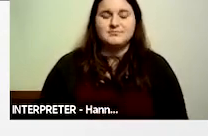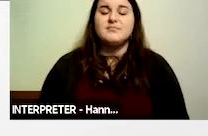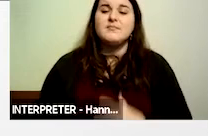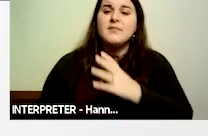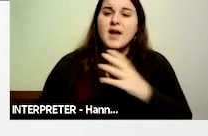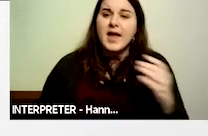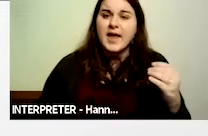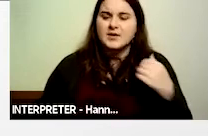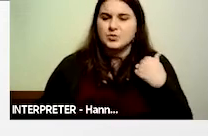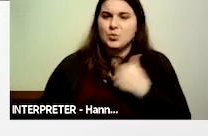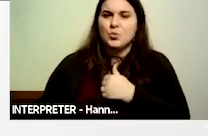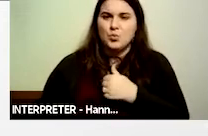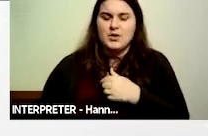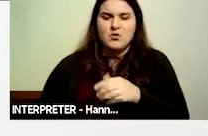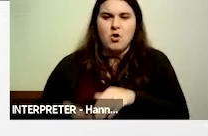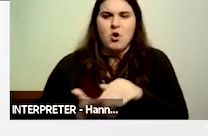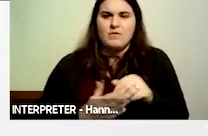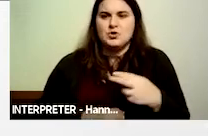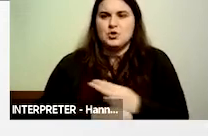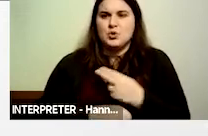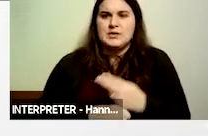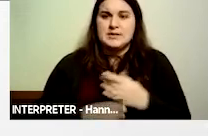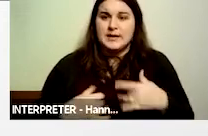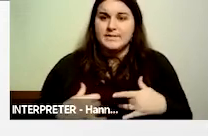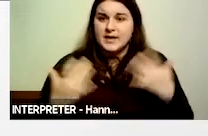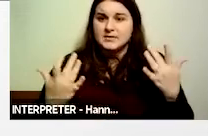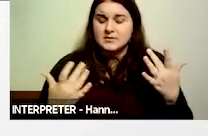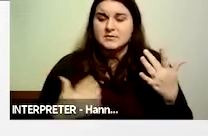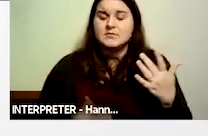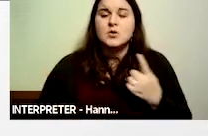Ben Woelk: Home Homecoming when there used to be a hockey game